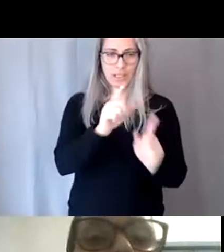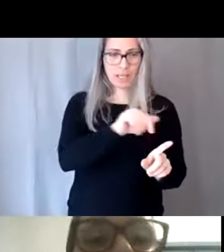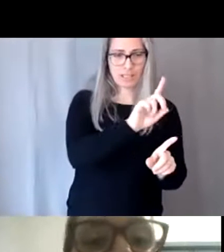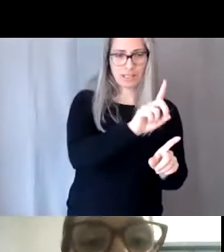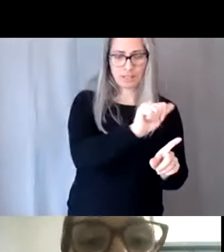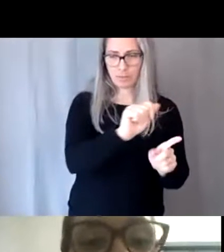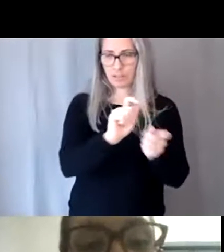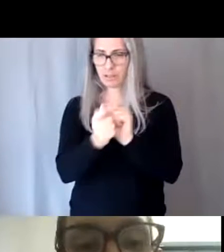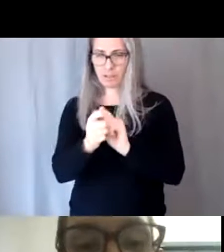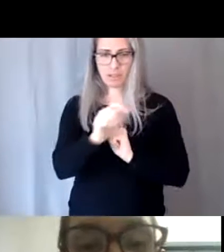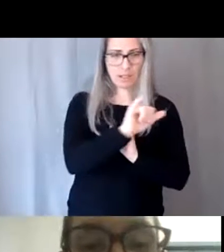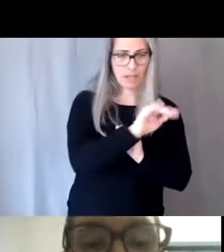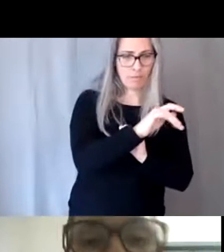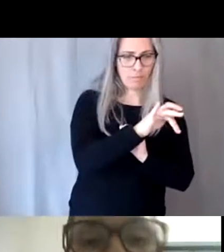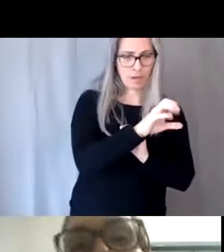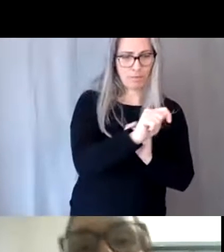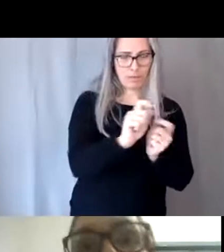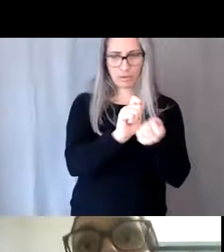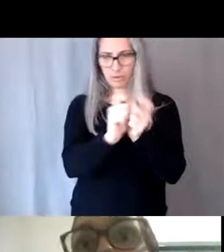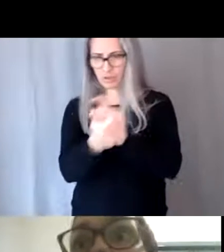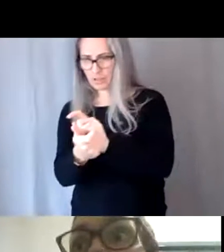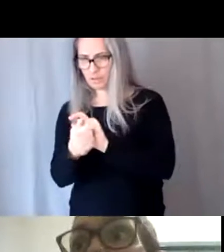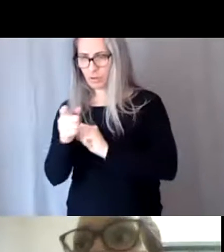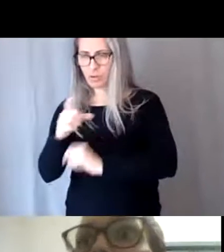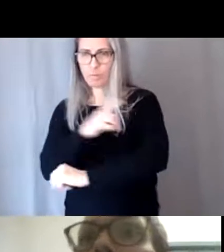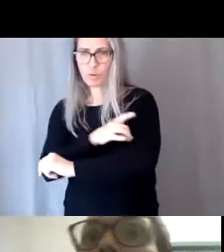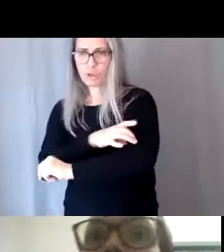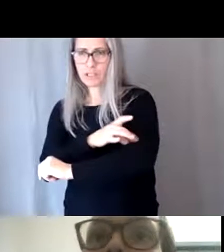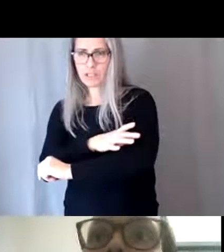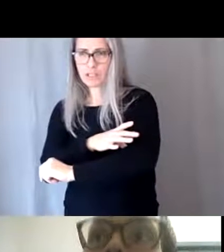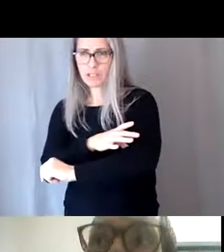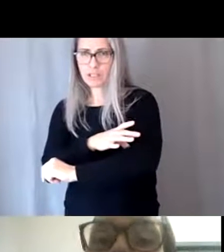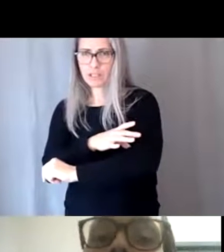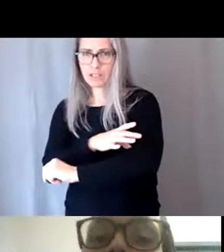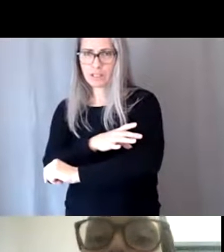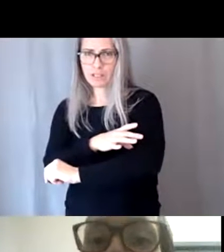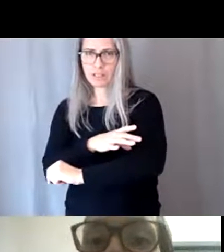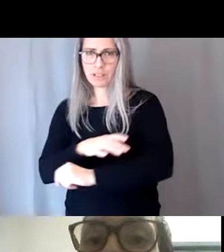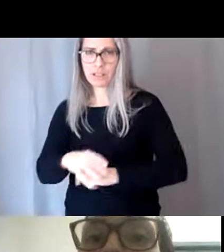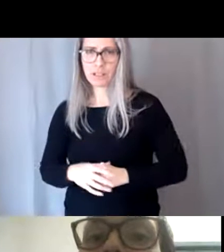is translated in Brazil or another set of translations that is